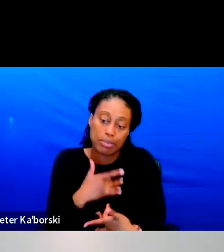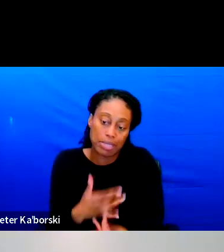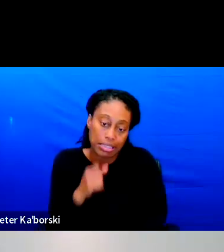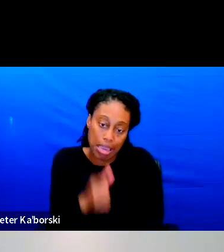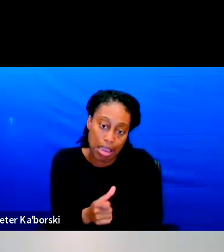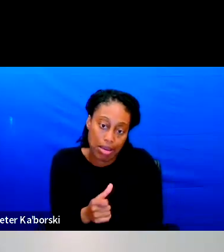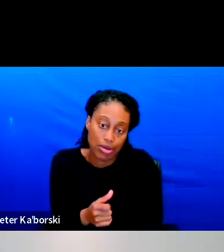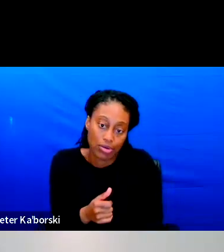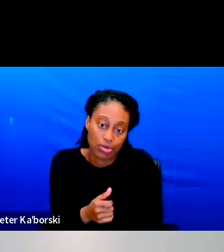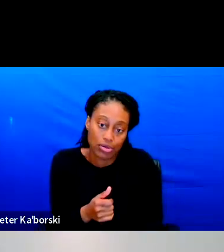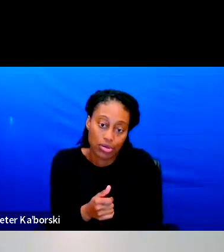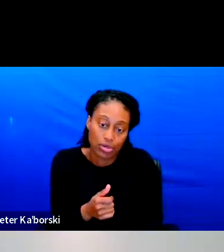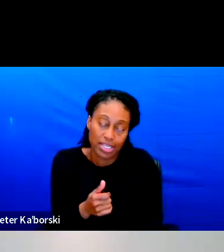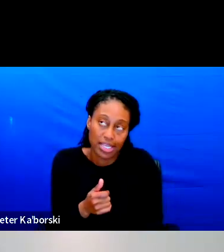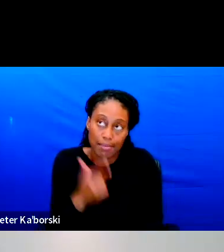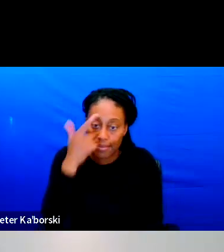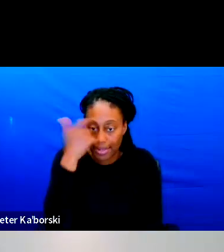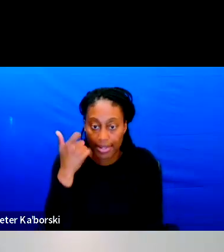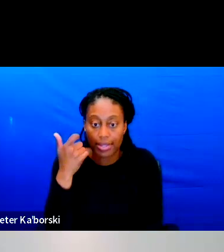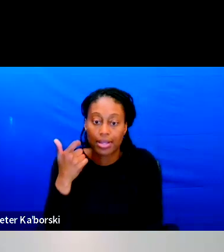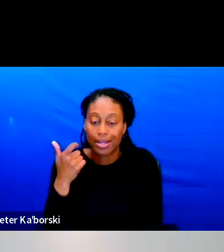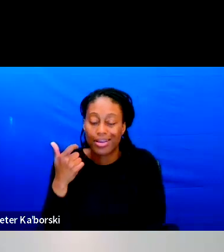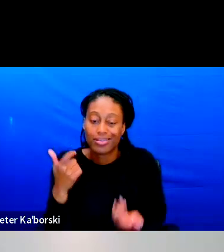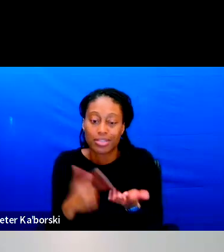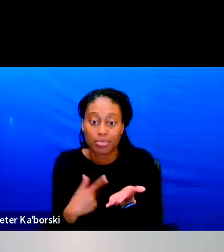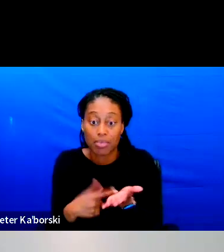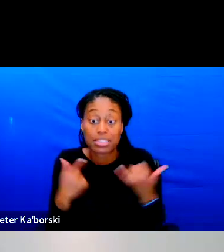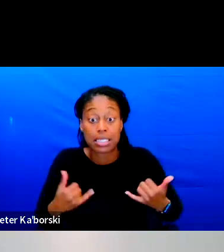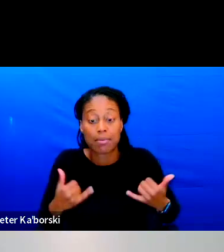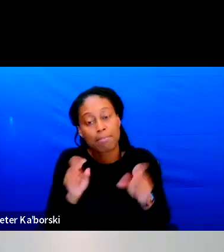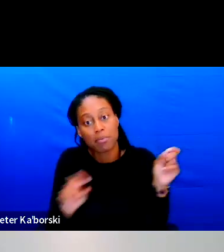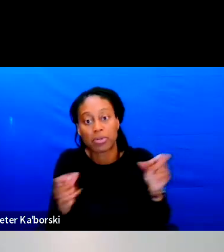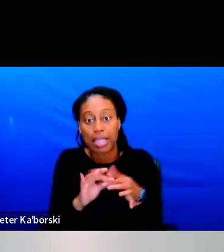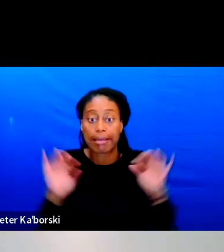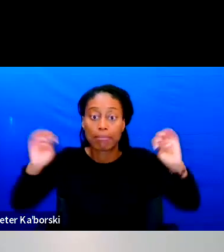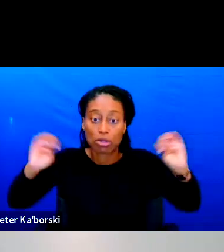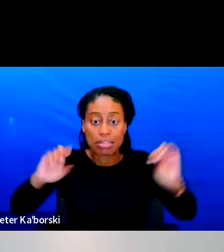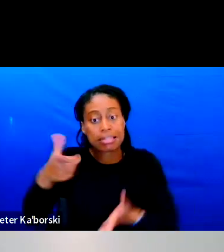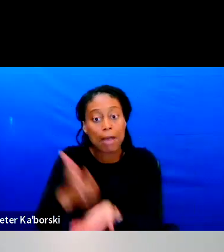Selina Butcher: You, you know it's always now. Now, now, now, like we get a lot of Sos housing calls, or. Adam Ayers w/ APRIL: Hmm.